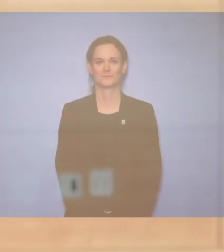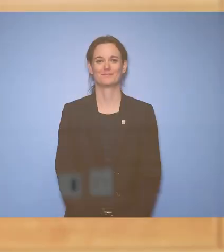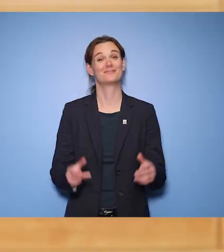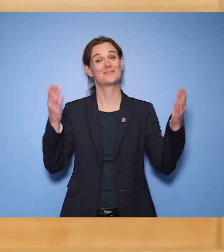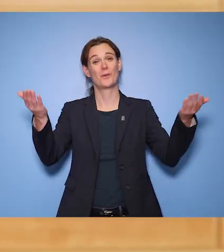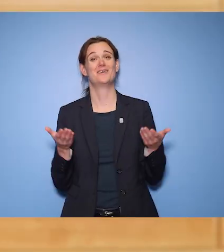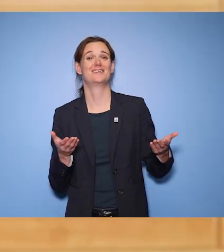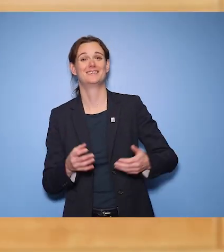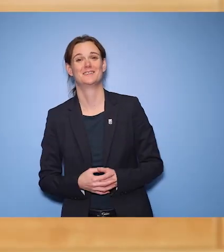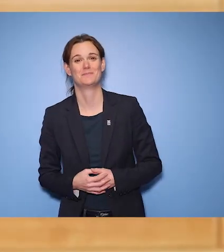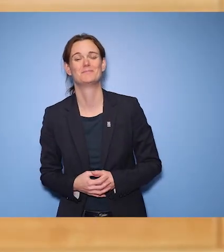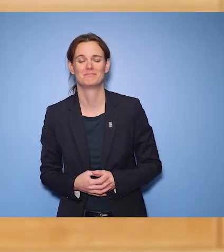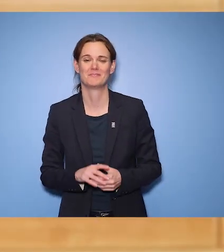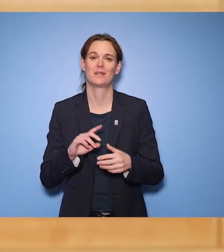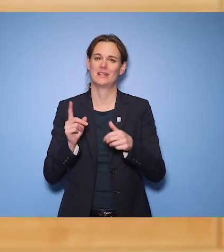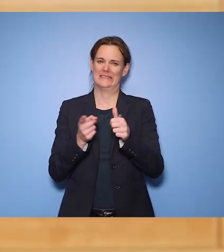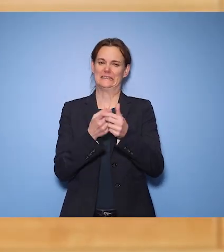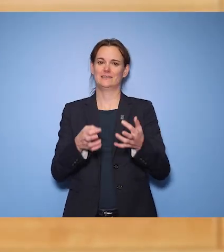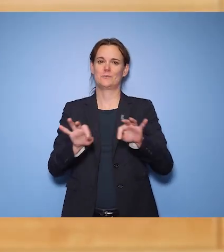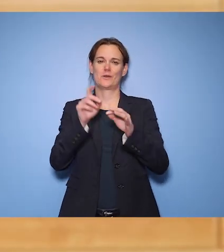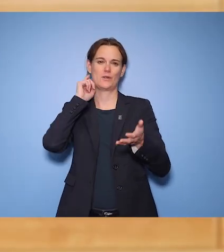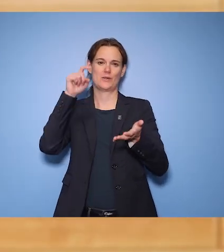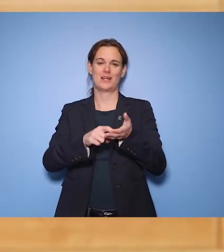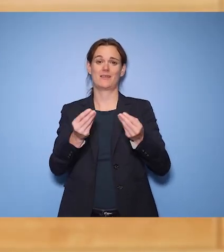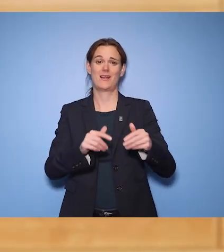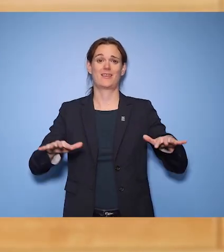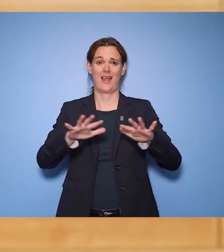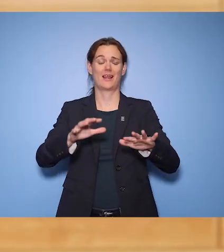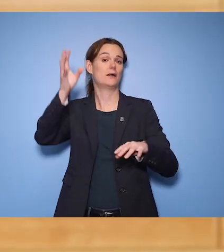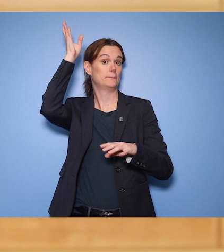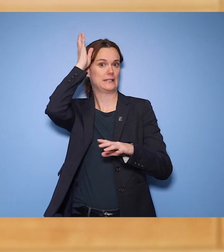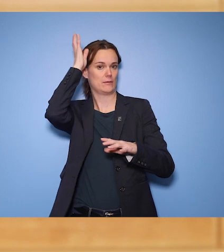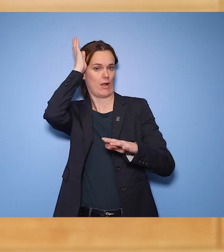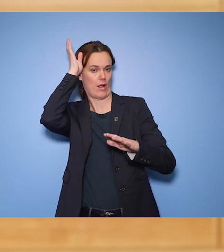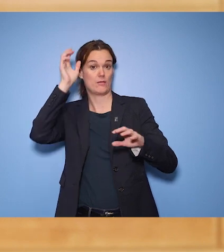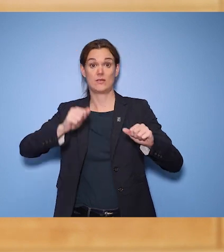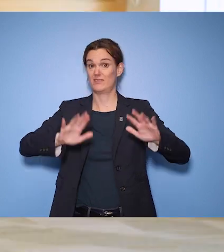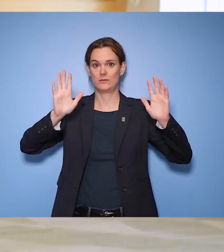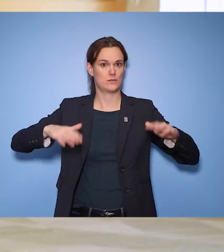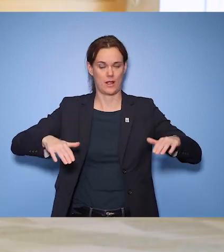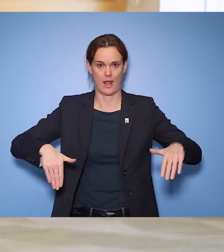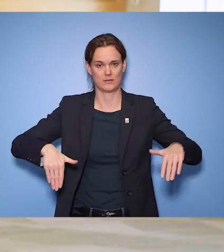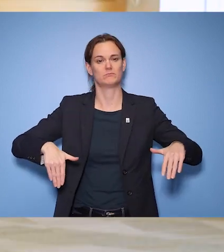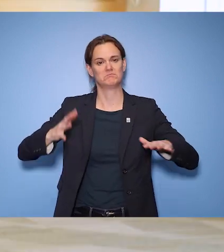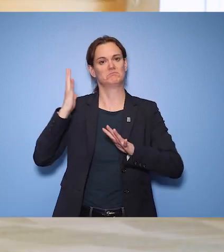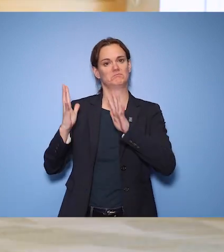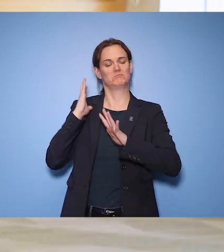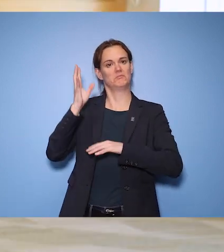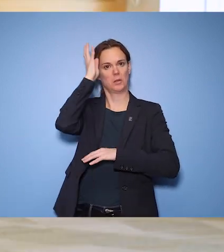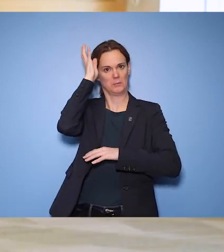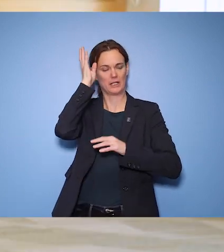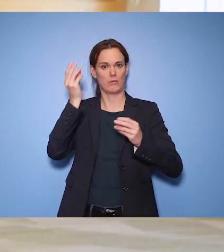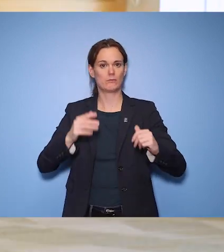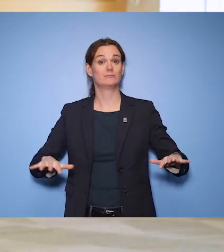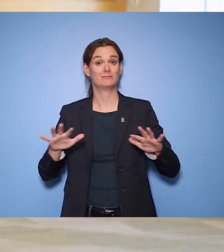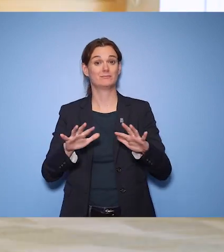Welcome, everyone. I want to begin by recognizing that we are on the unceded traditional territory in the ancestral homeland of the Mi'kmaq nation.